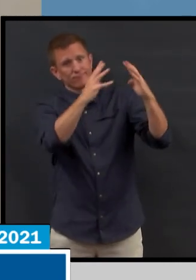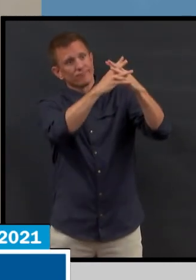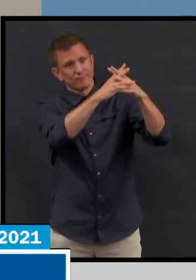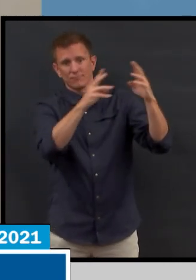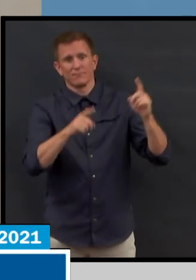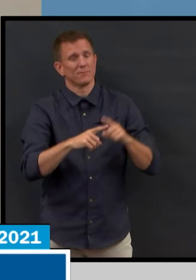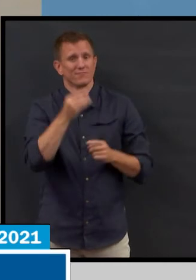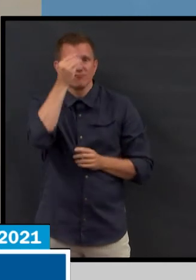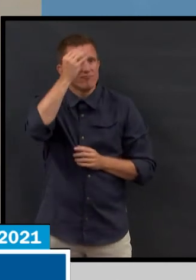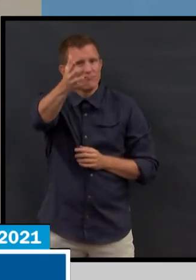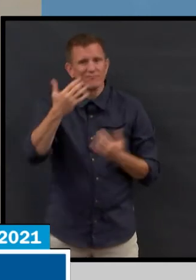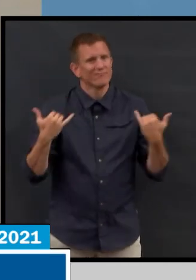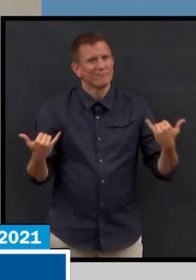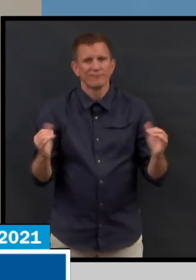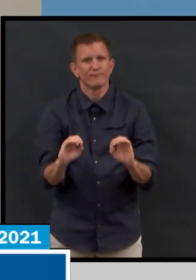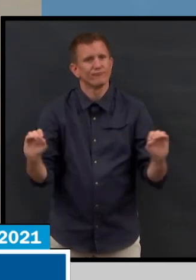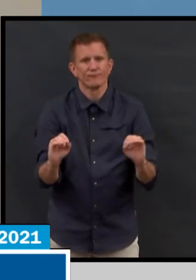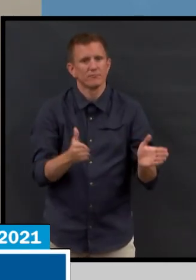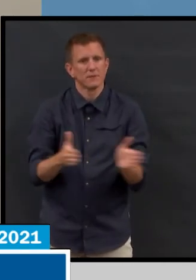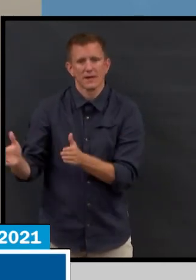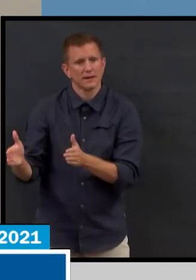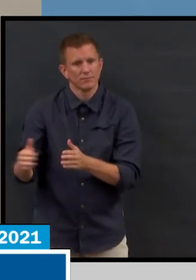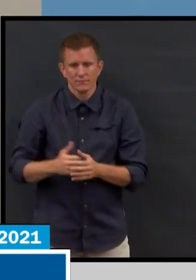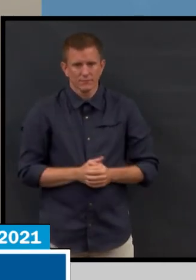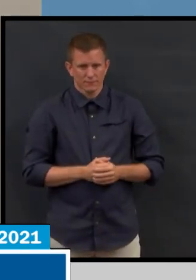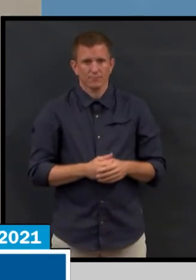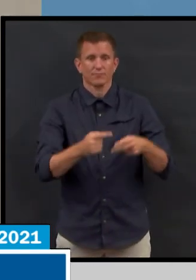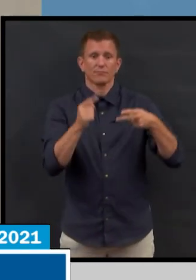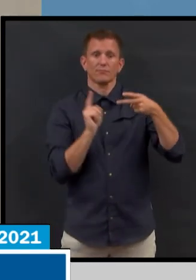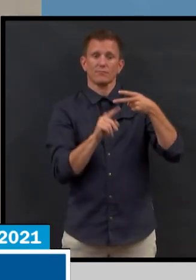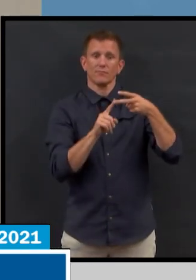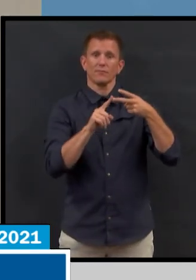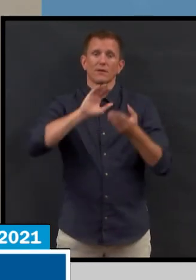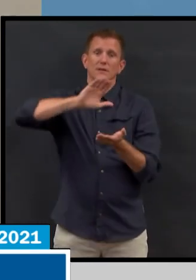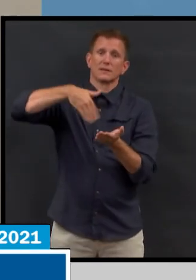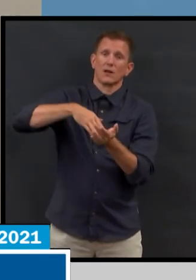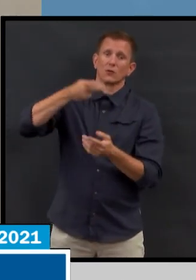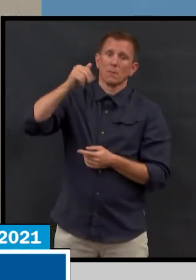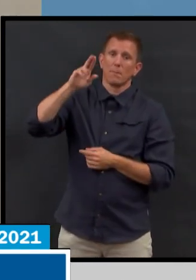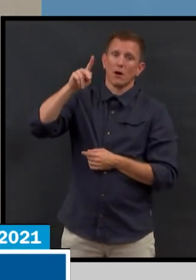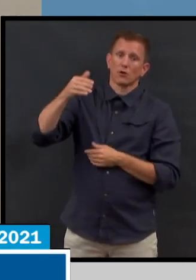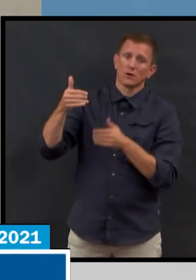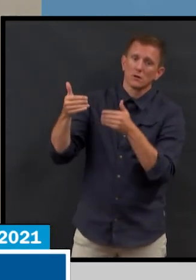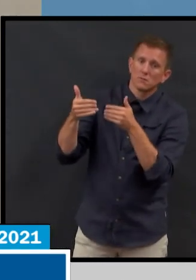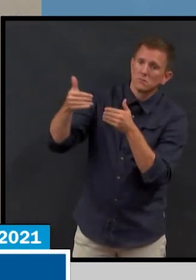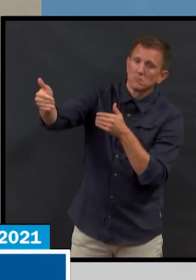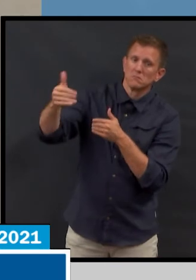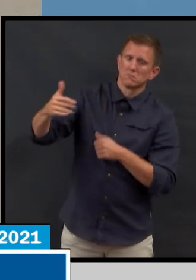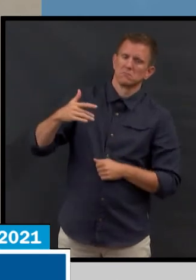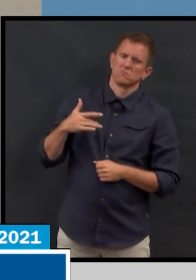the central park anticipated uh construction that will begin early next year of 2022.